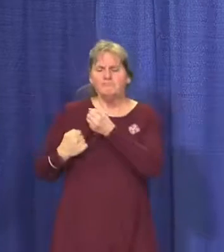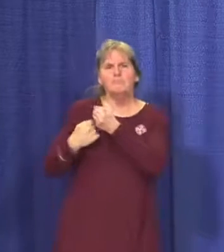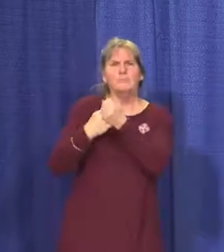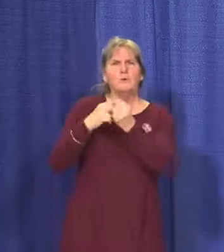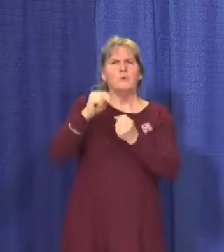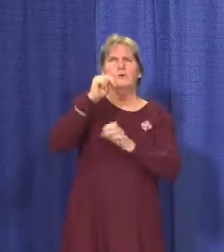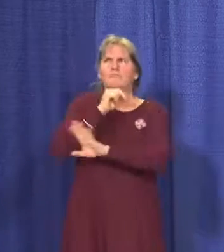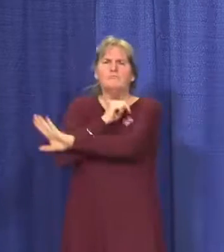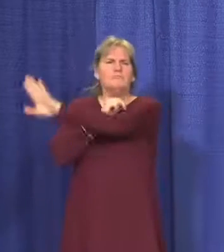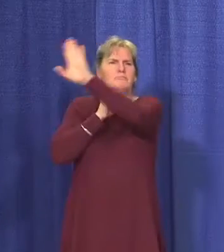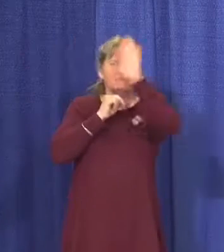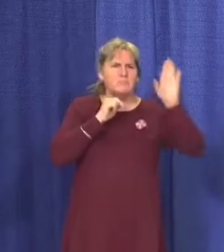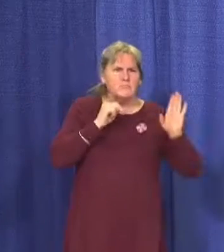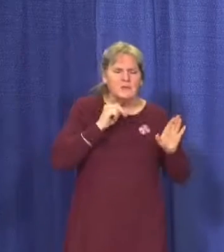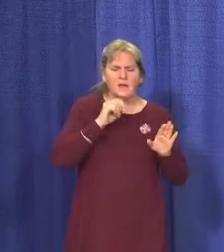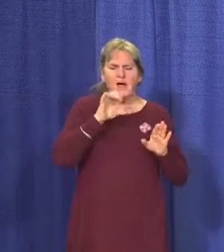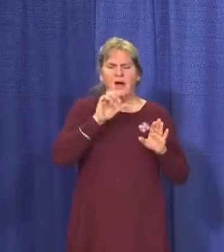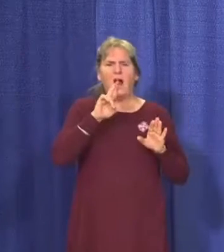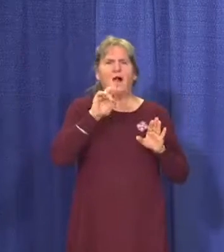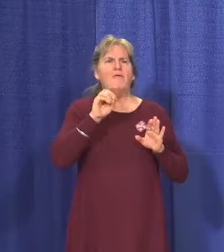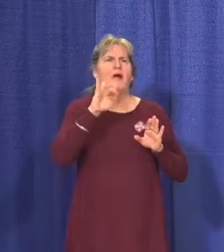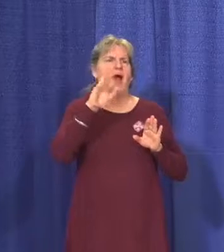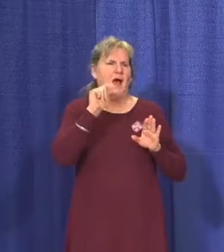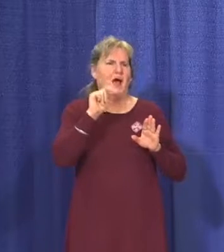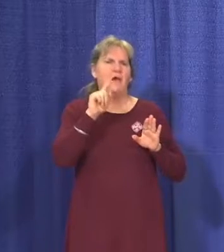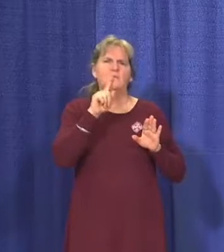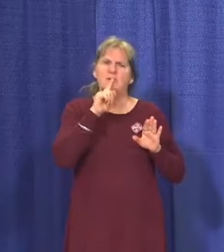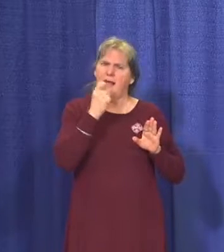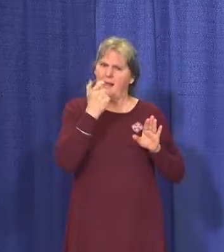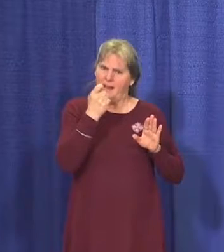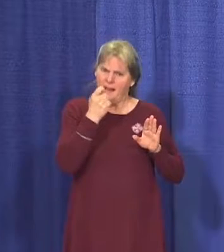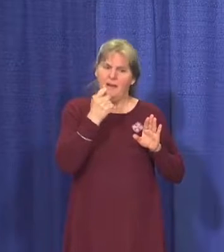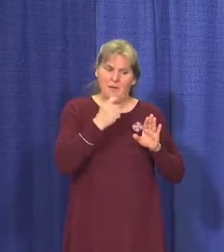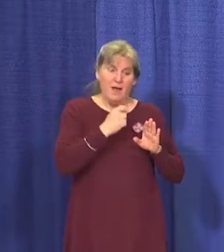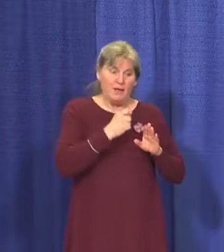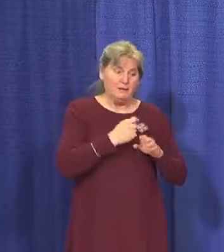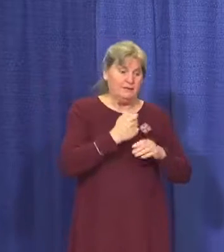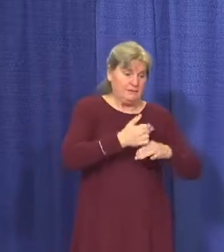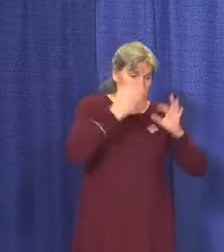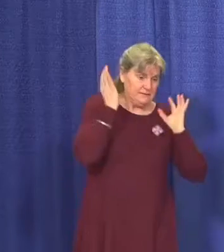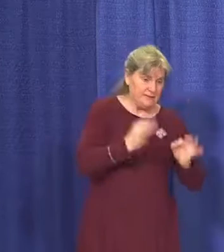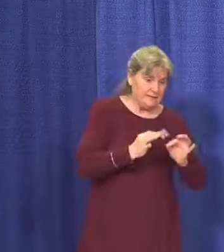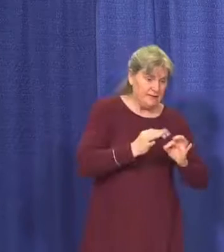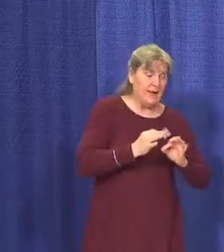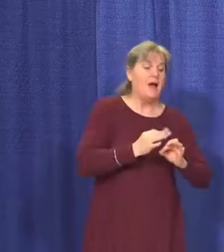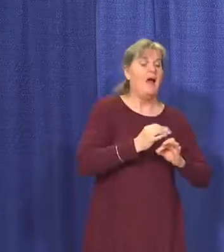The funding, the northern carved out funding, it took awhile to get here, a lot of collaboration